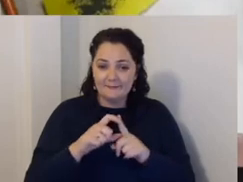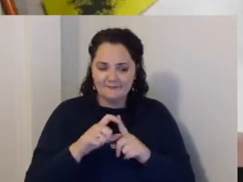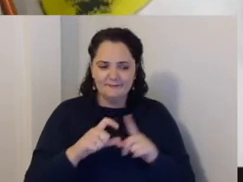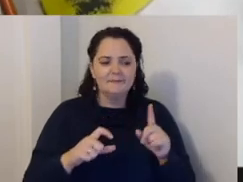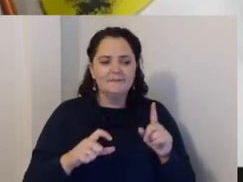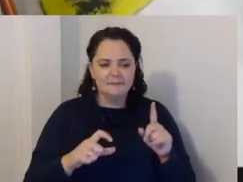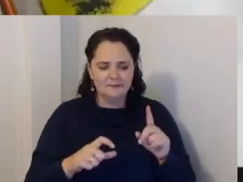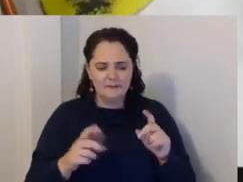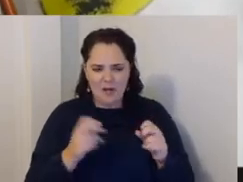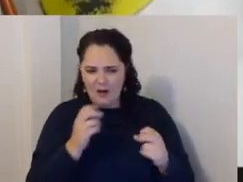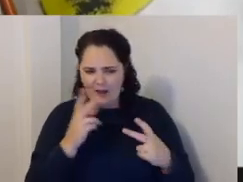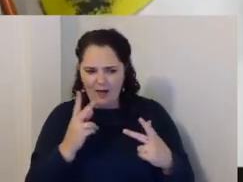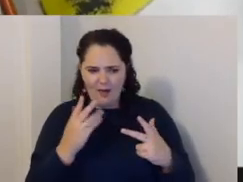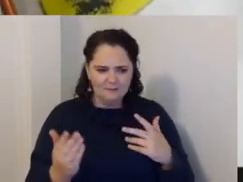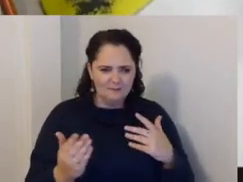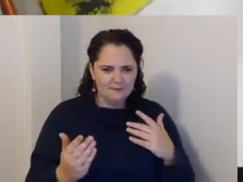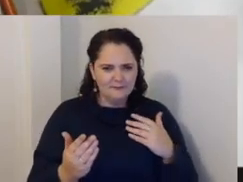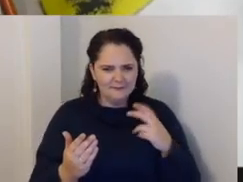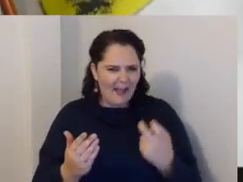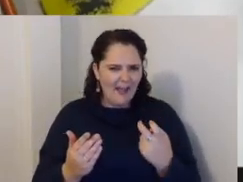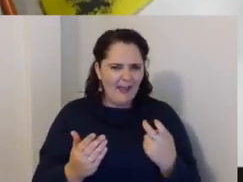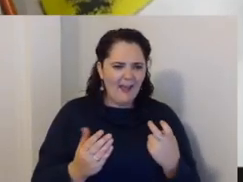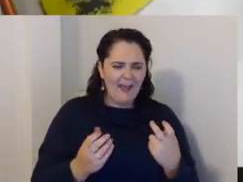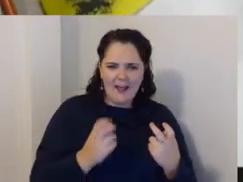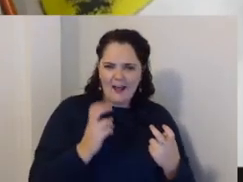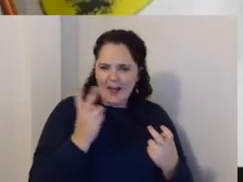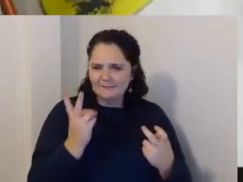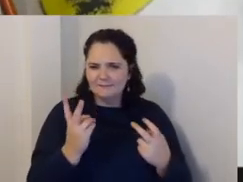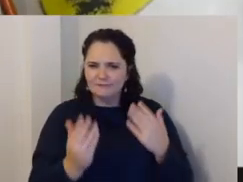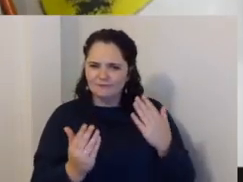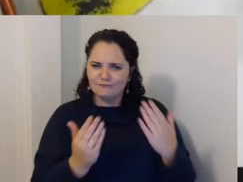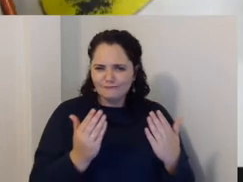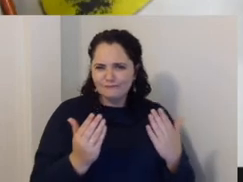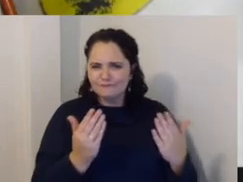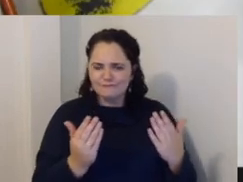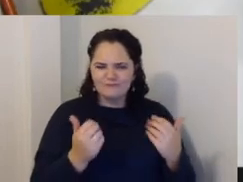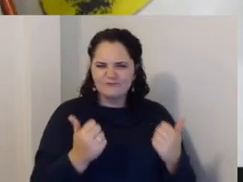those highlights so you get that dramatic high key light and dark effect now what I would probably do